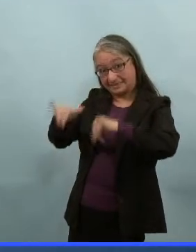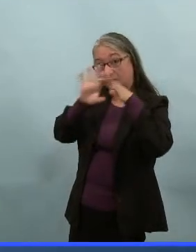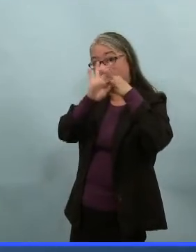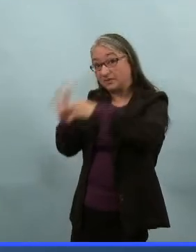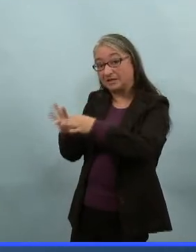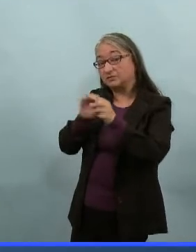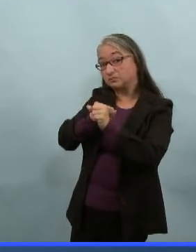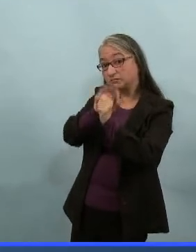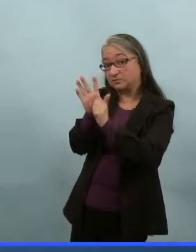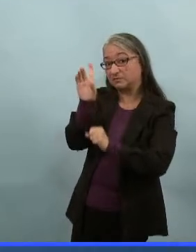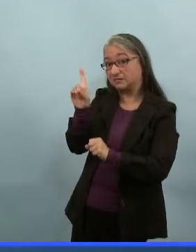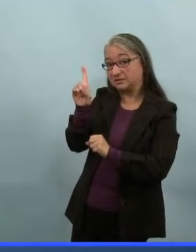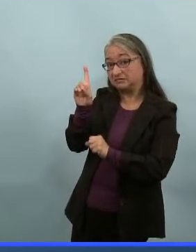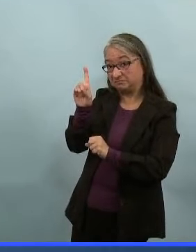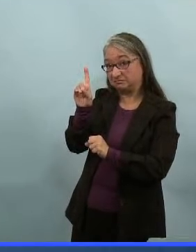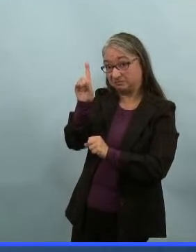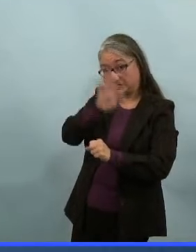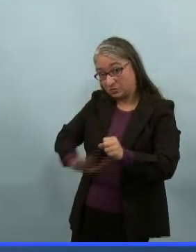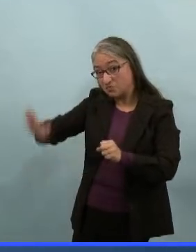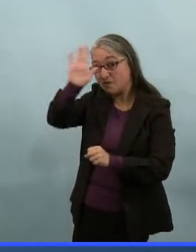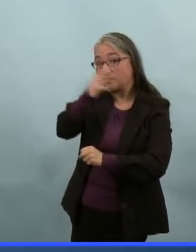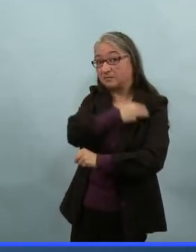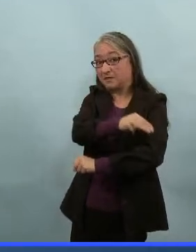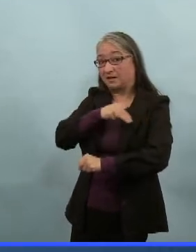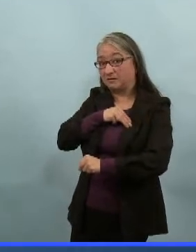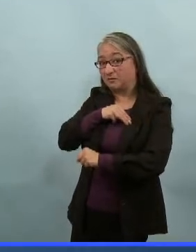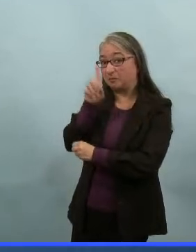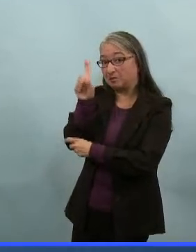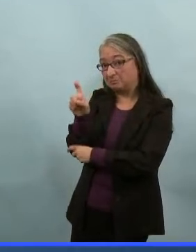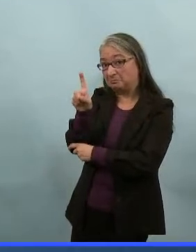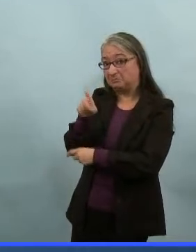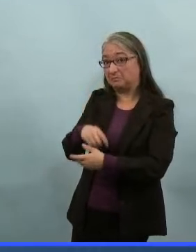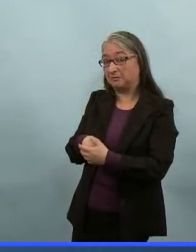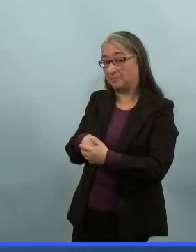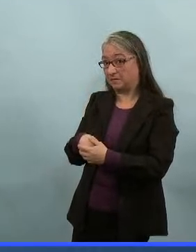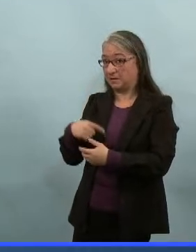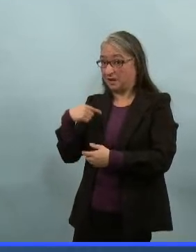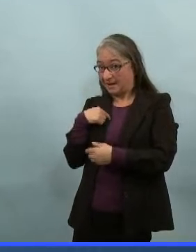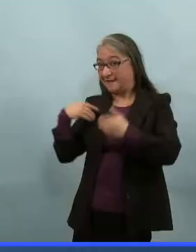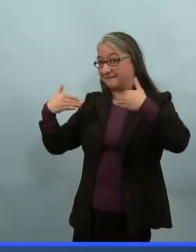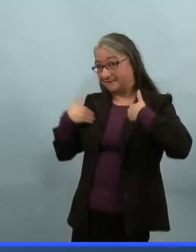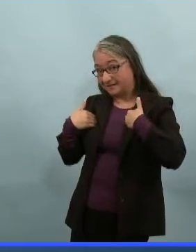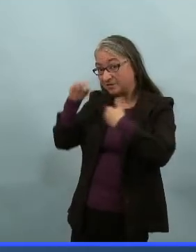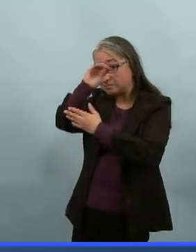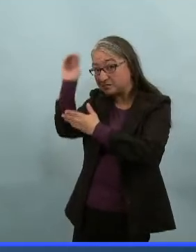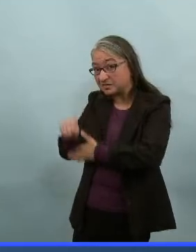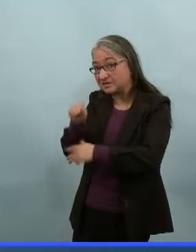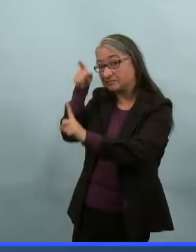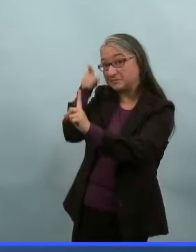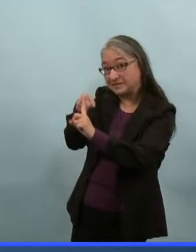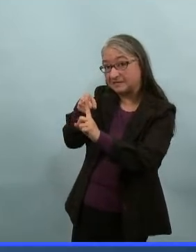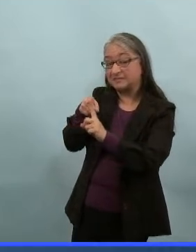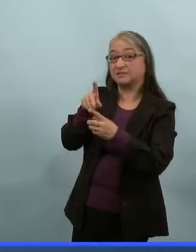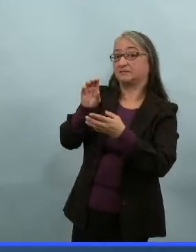and do we have a proportion of whether it's omer crone or delta now in hospital in manitoba